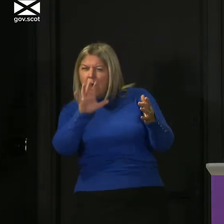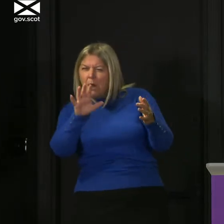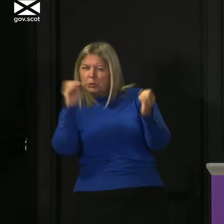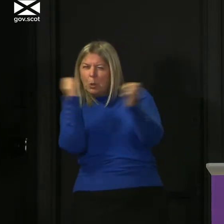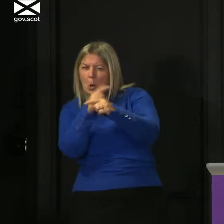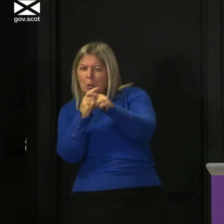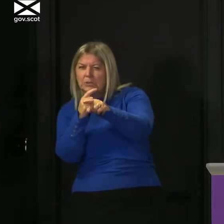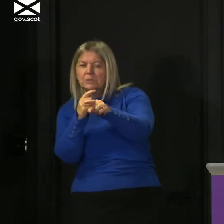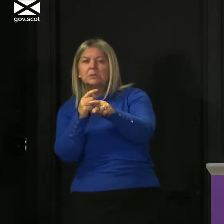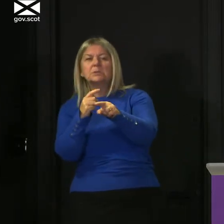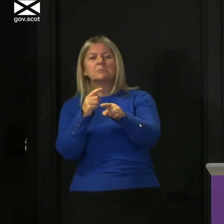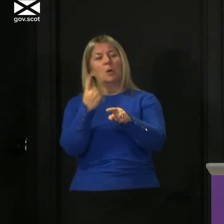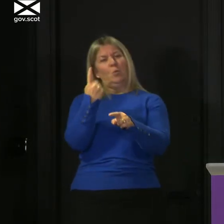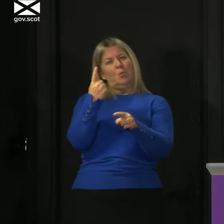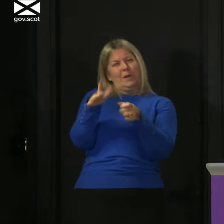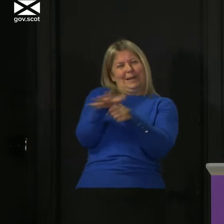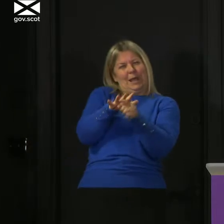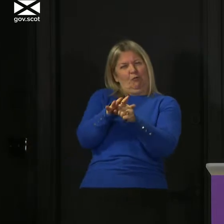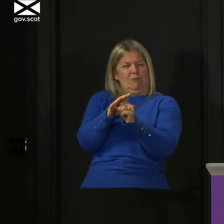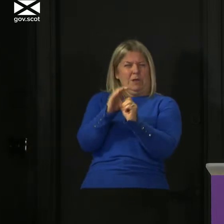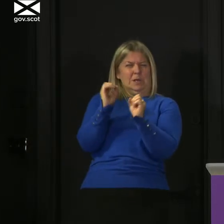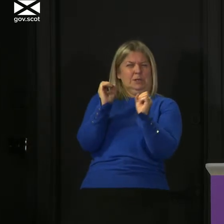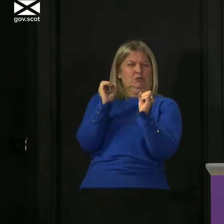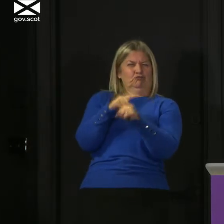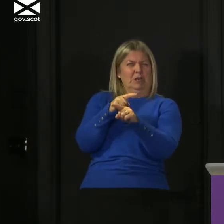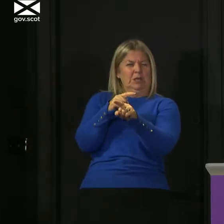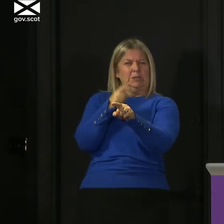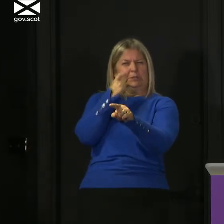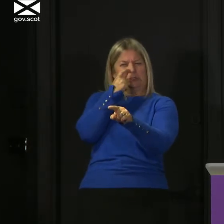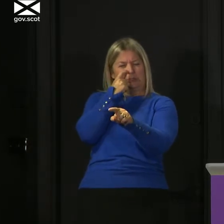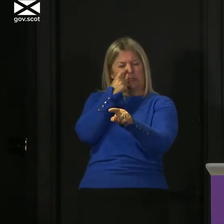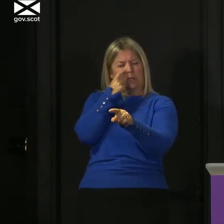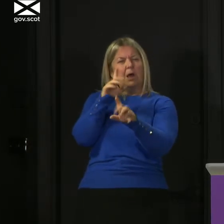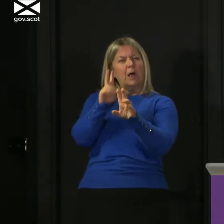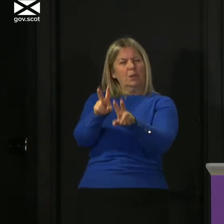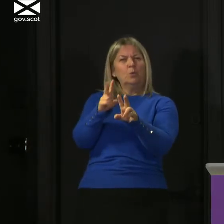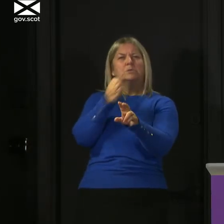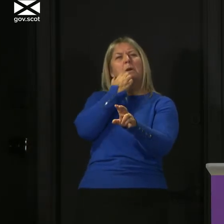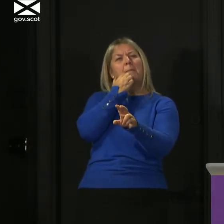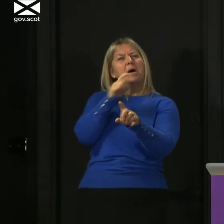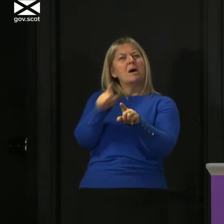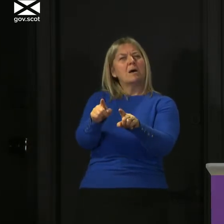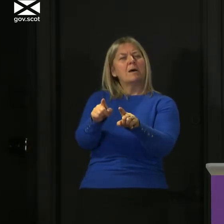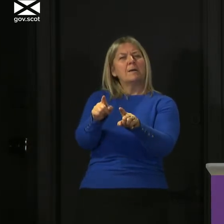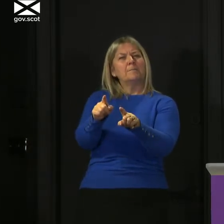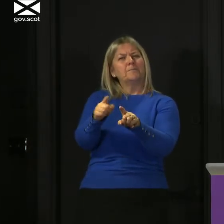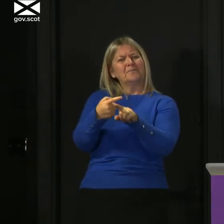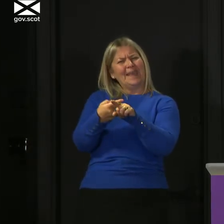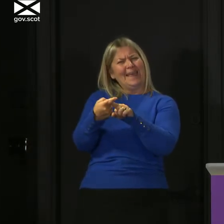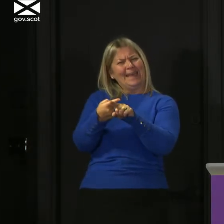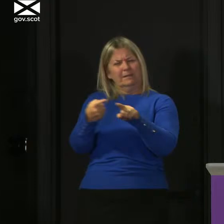was looking odd to me last week as I looked at the daily numbers was that England looked quite low.